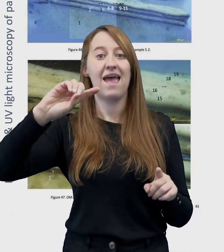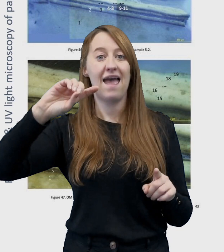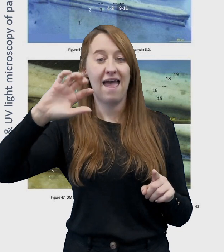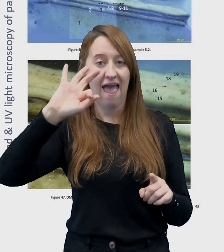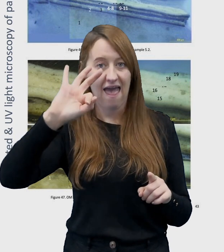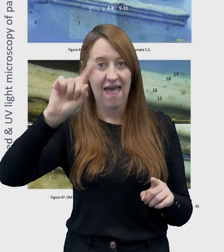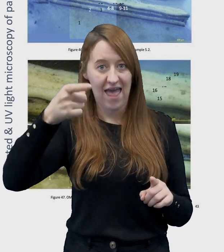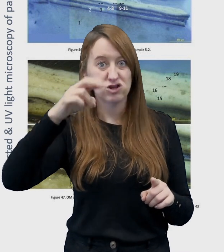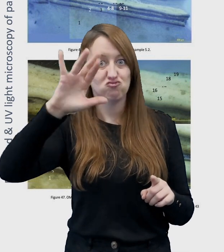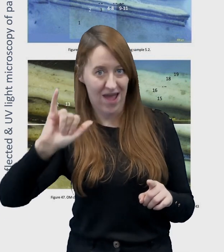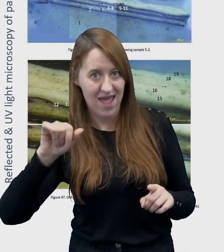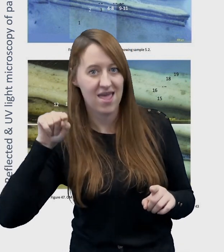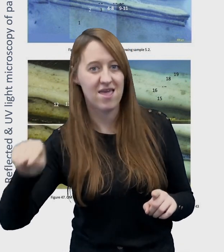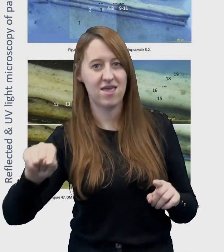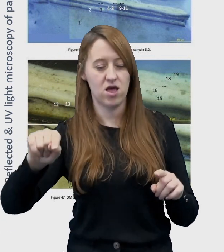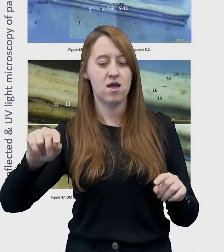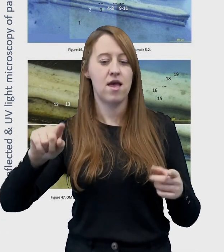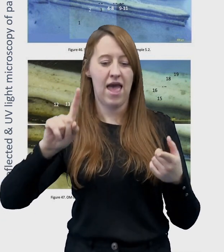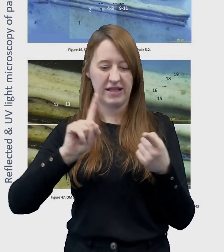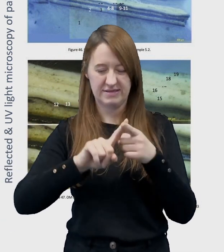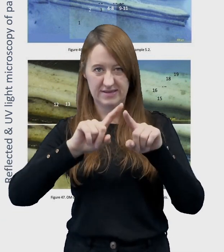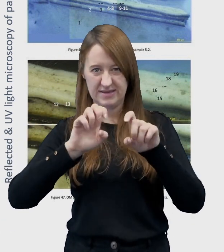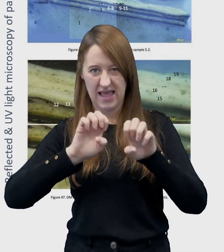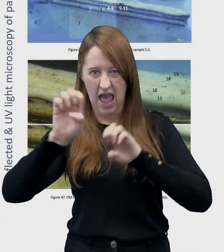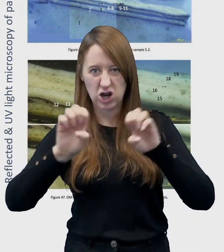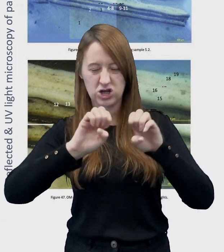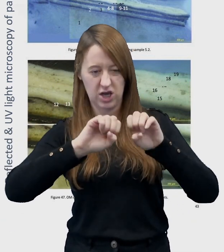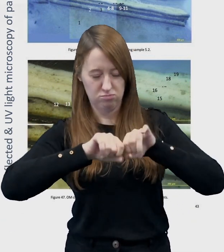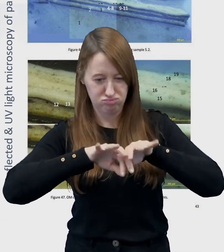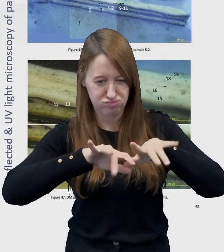Spectroscopy which allowed elemental characterisation.